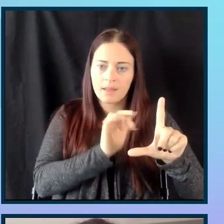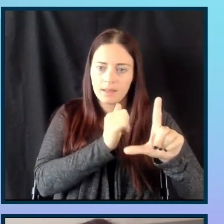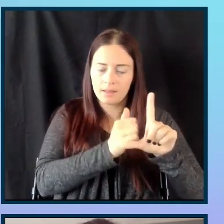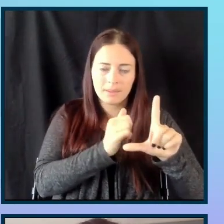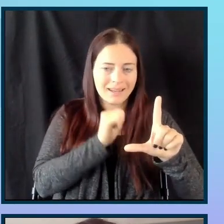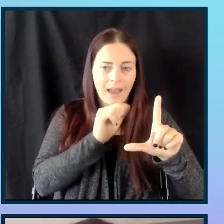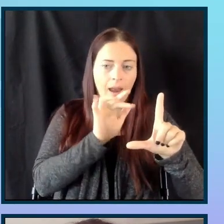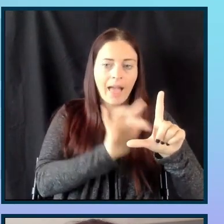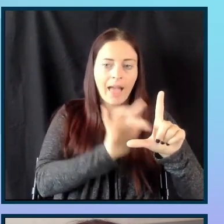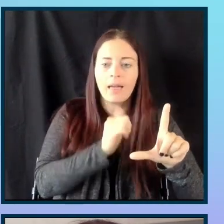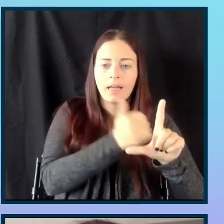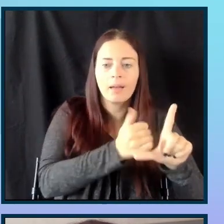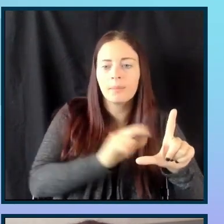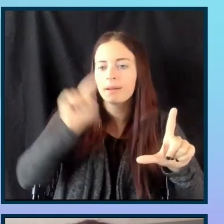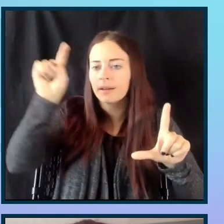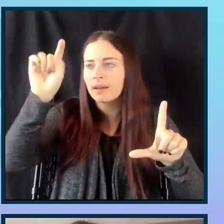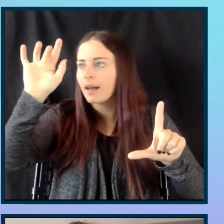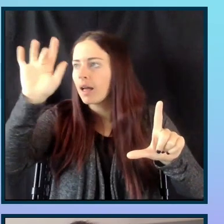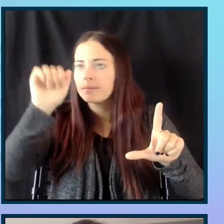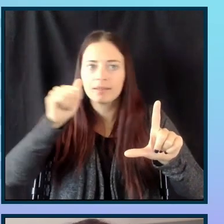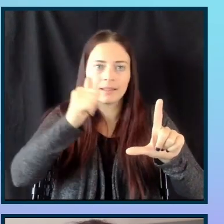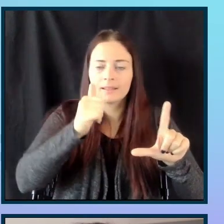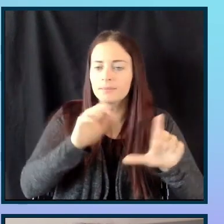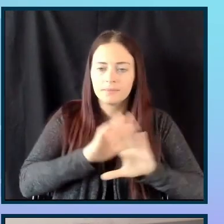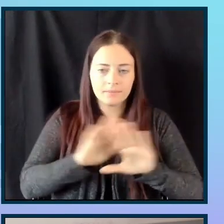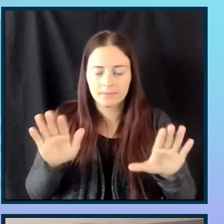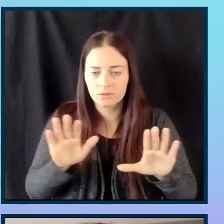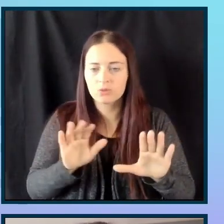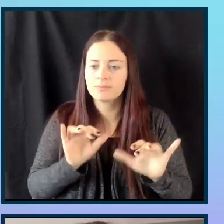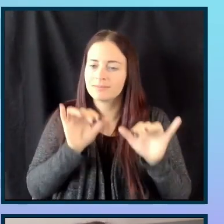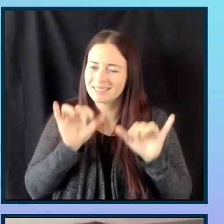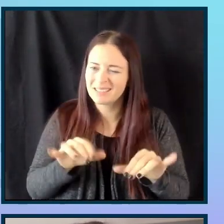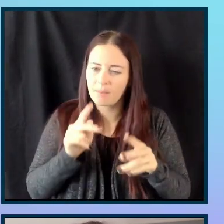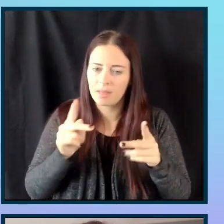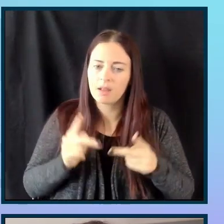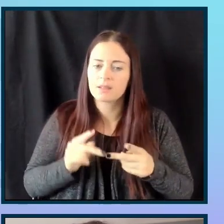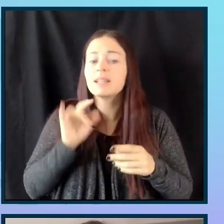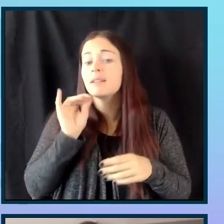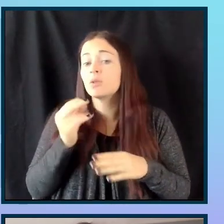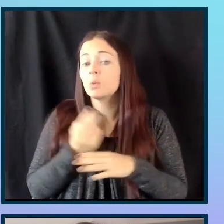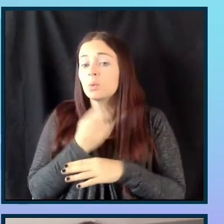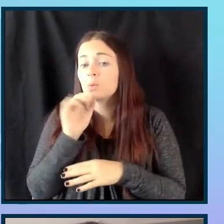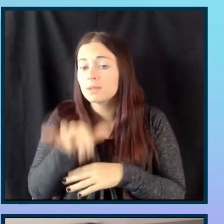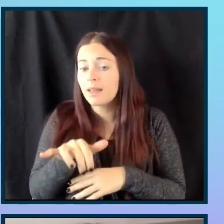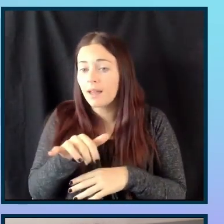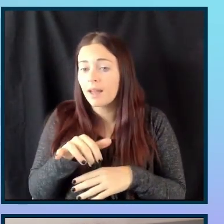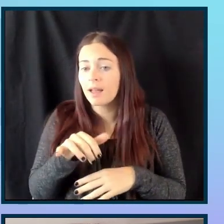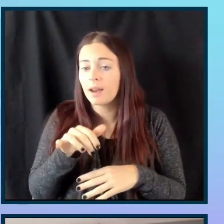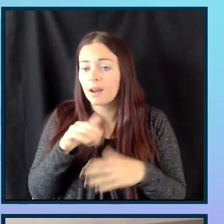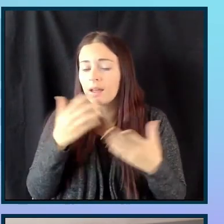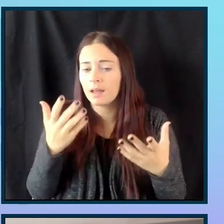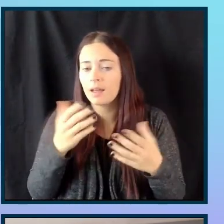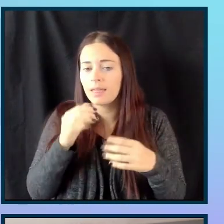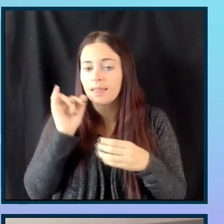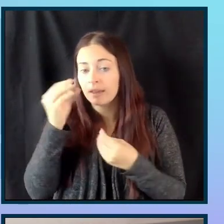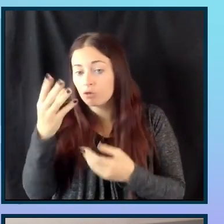but it does require if you reference it, if you use it that you put that link or information in the same place.